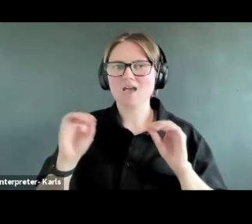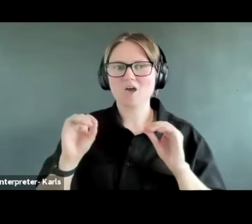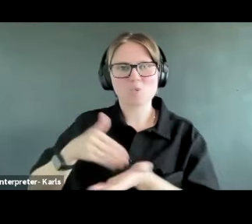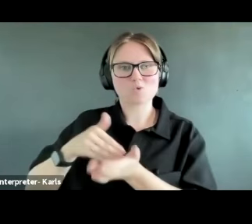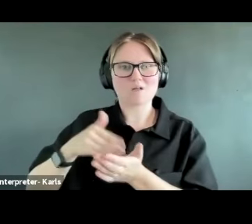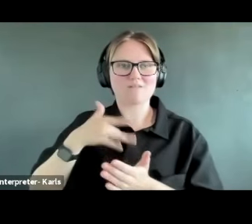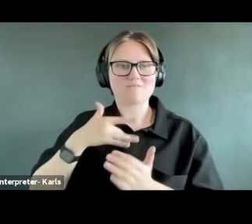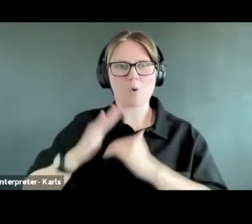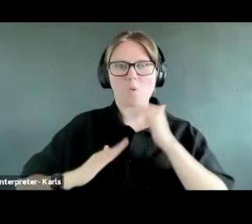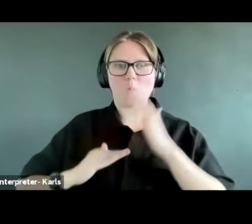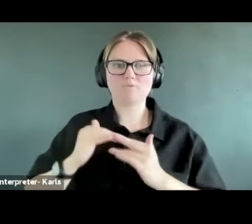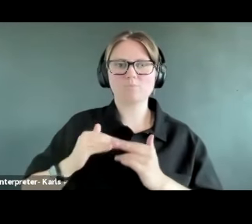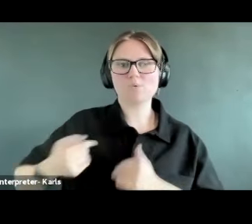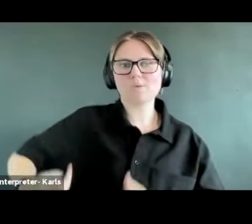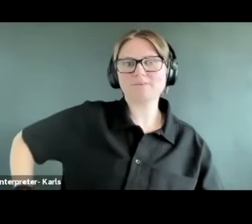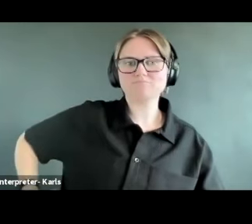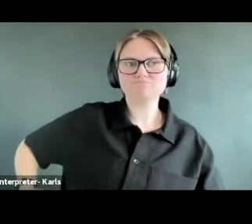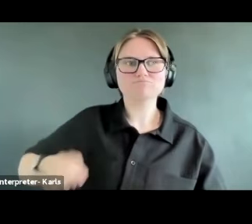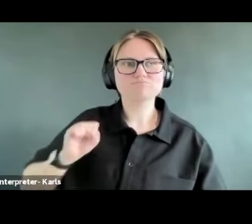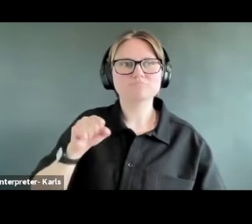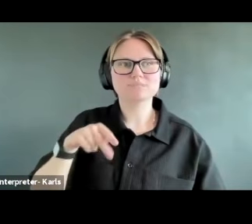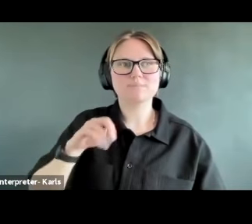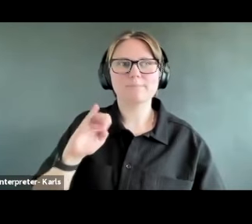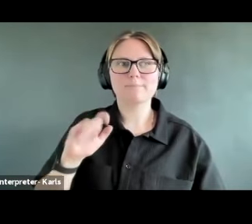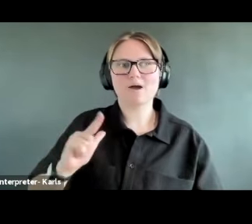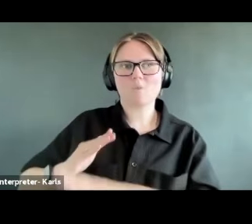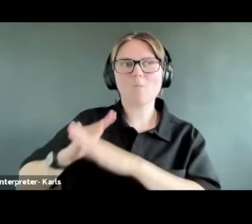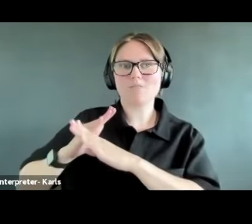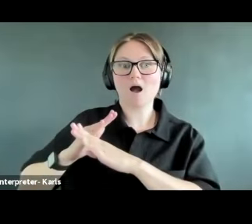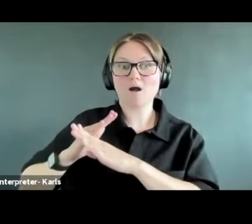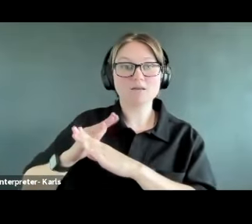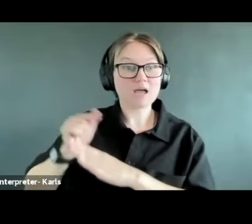that out until 34 weeks so I was obviously devastated